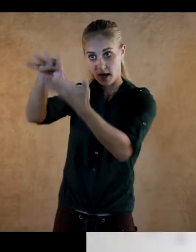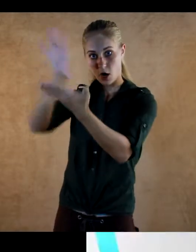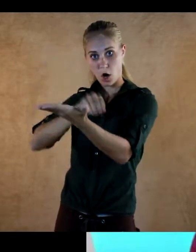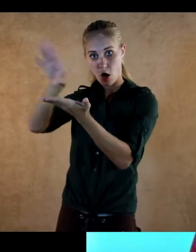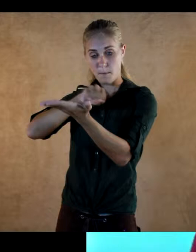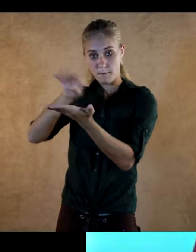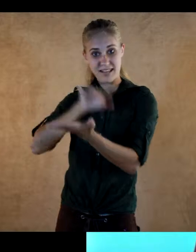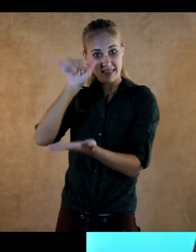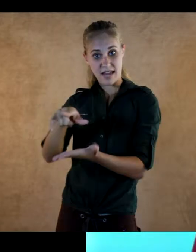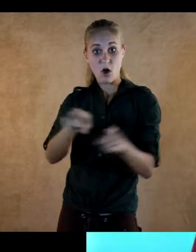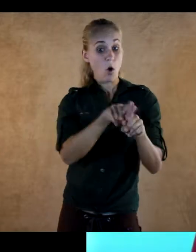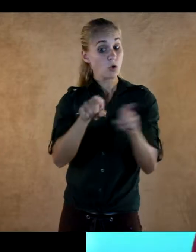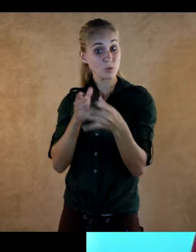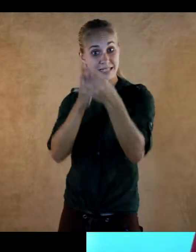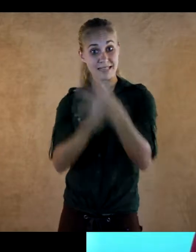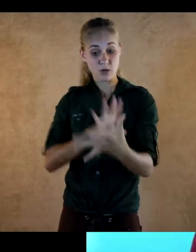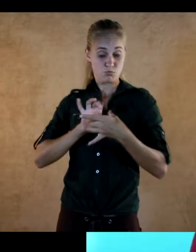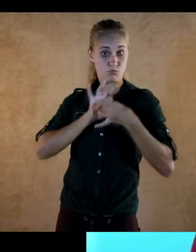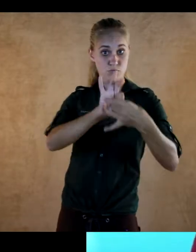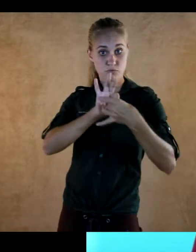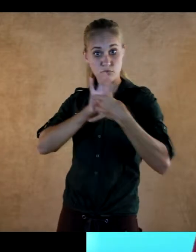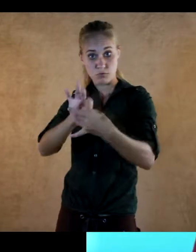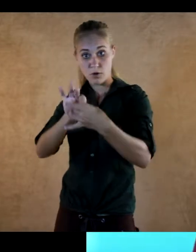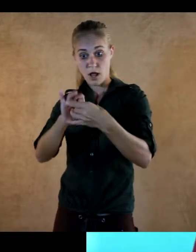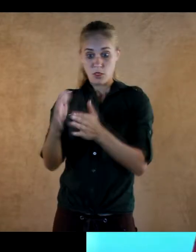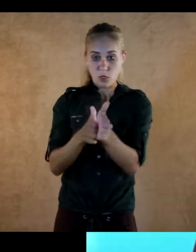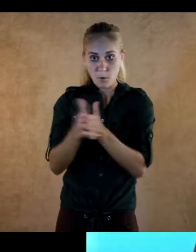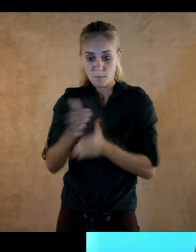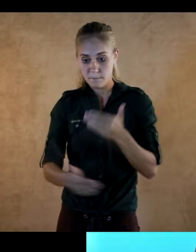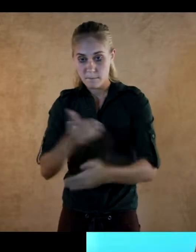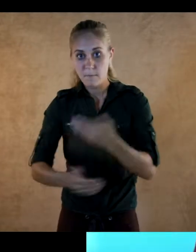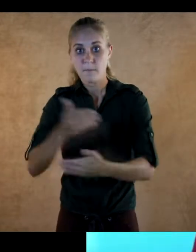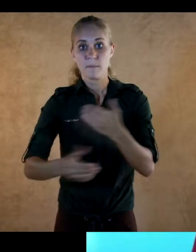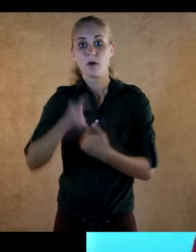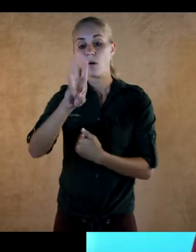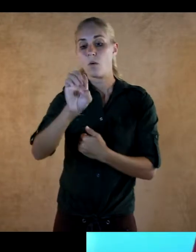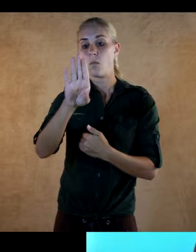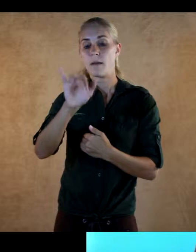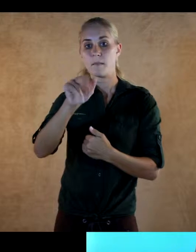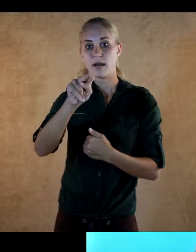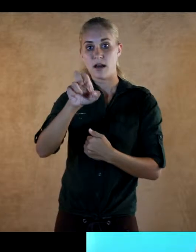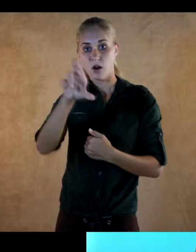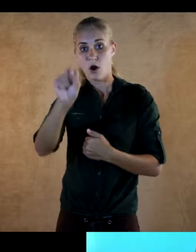Another way leaders stay connected is by plugging into the Momentum Training calls and the Webinars. You've got to stay connected.